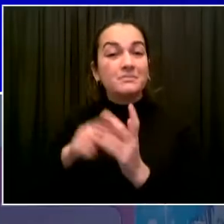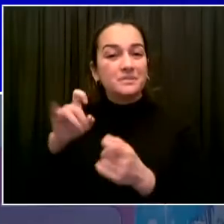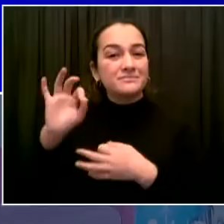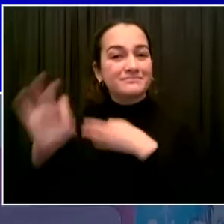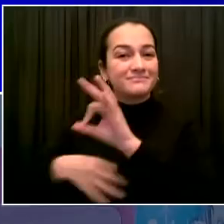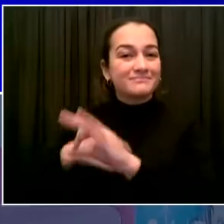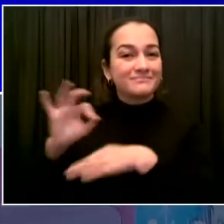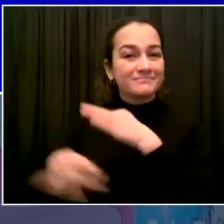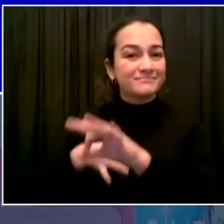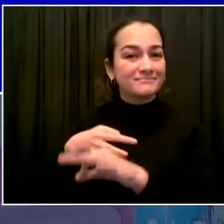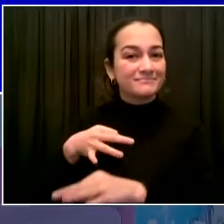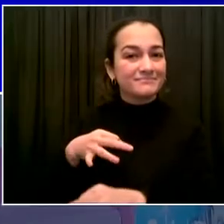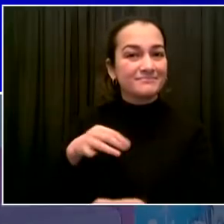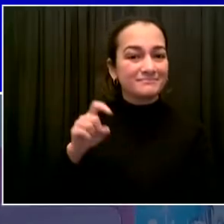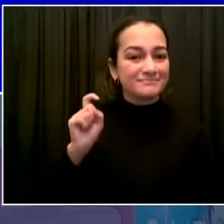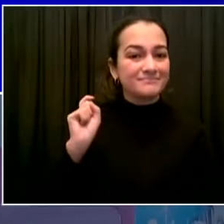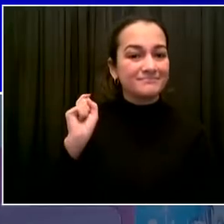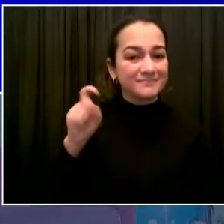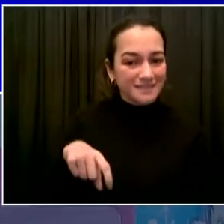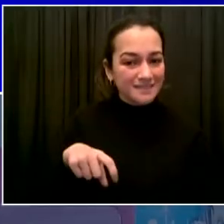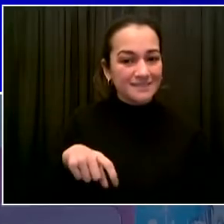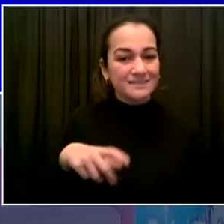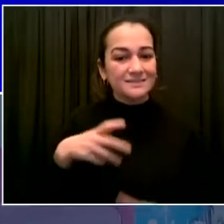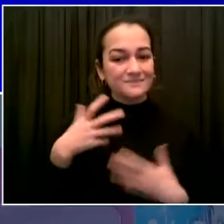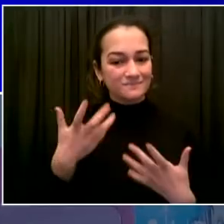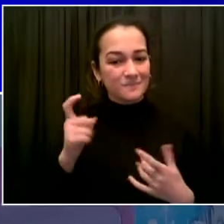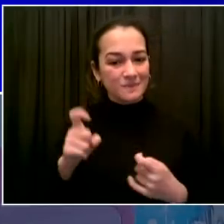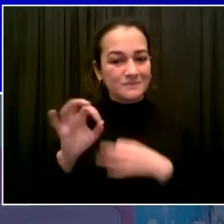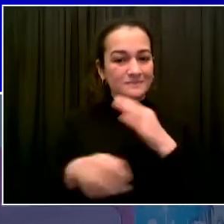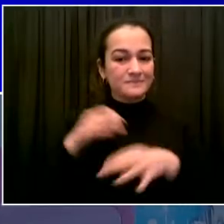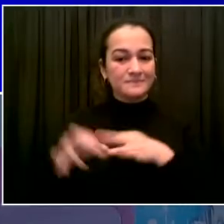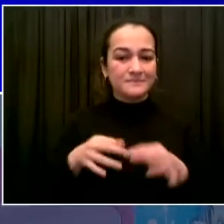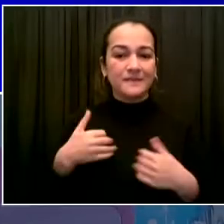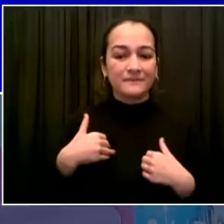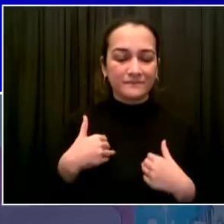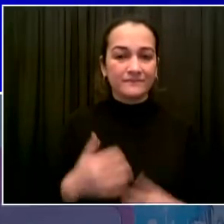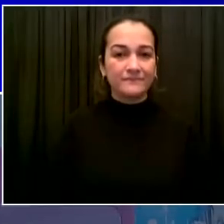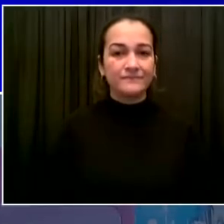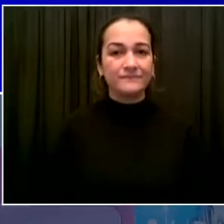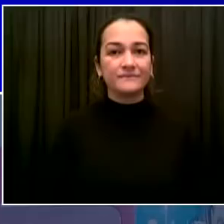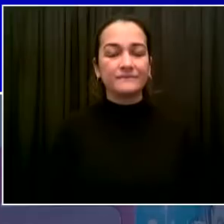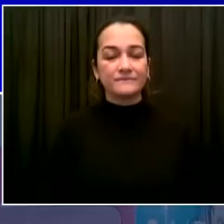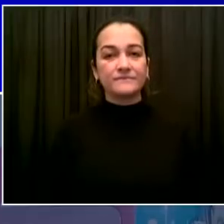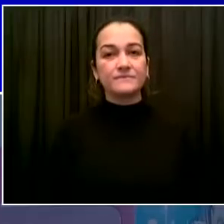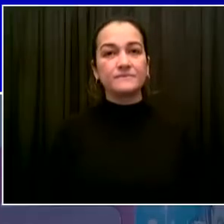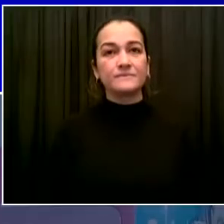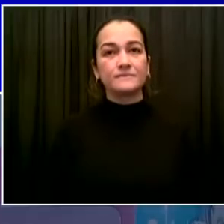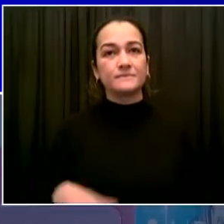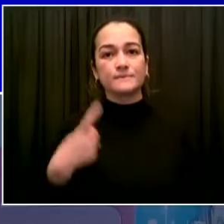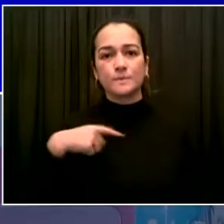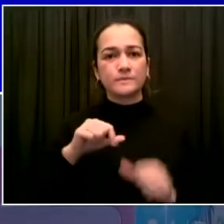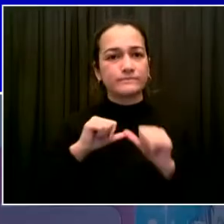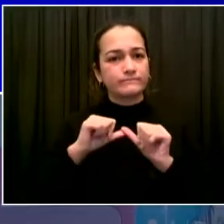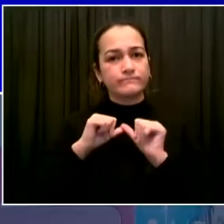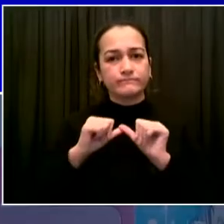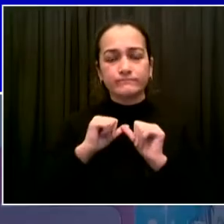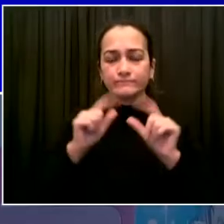CORE RESERVE PROFESSIONALS THAT WE CAN DEPLOY QUICKLY TO KEEP EACH